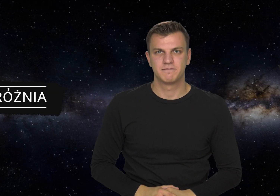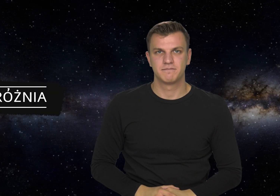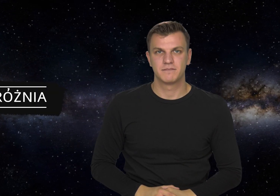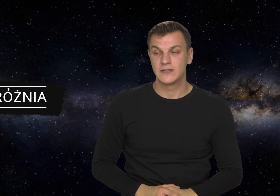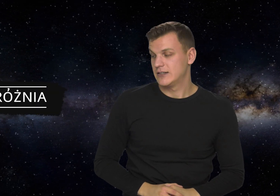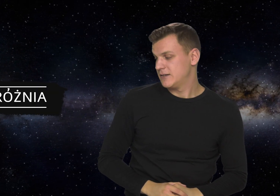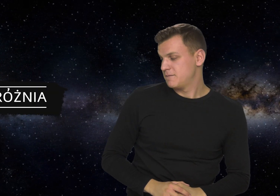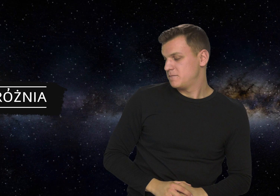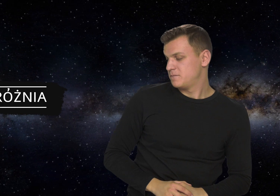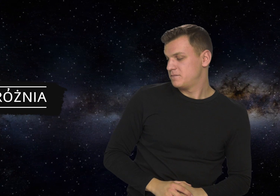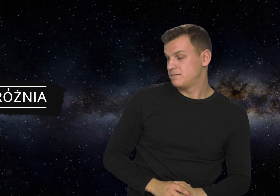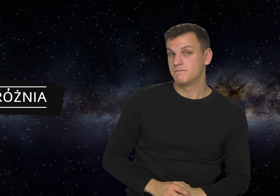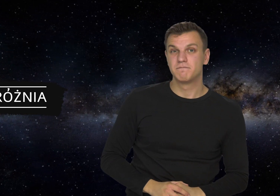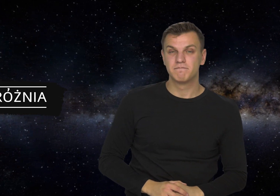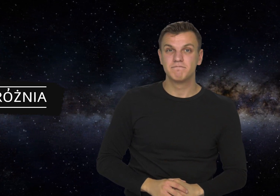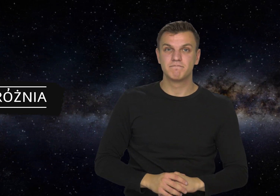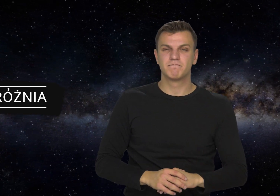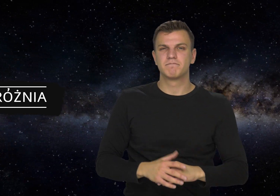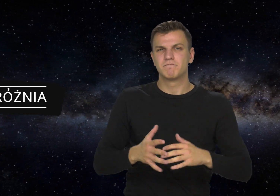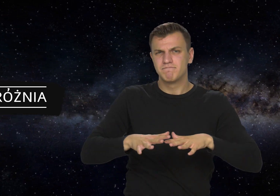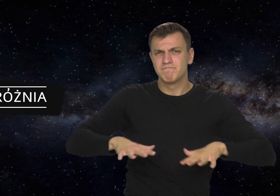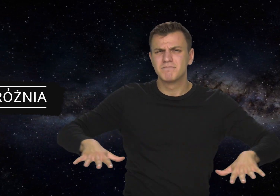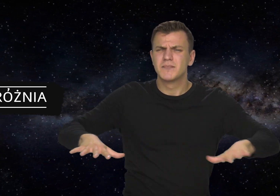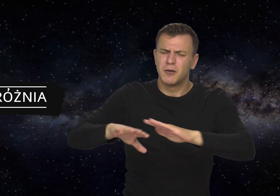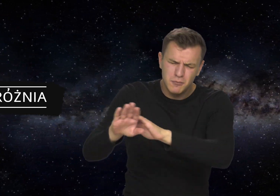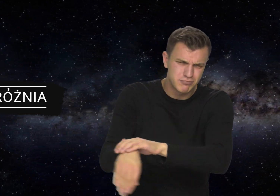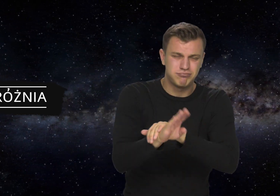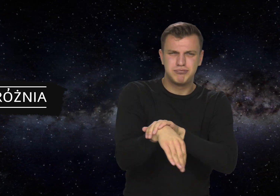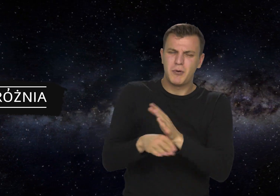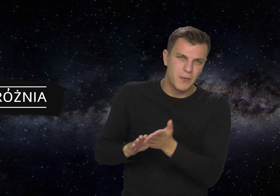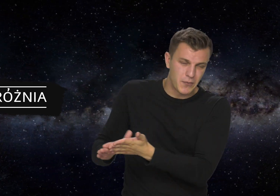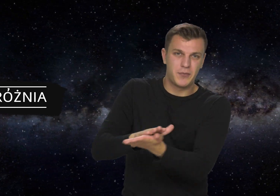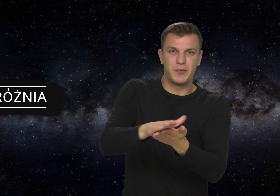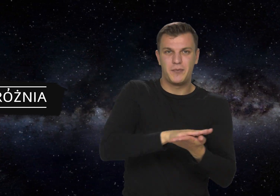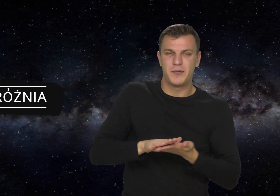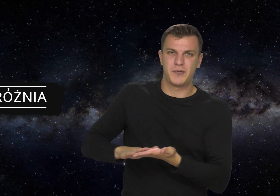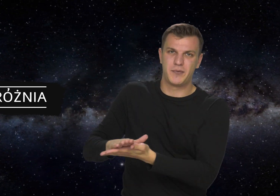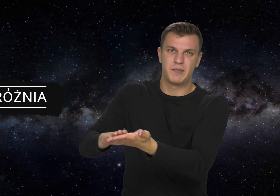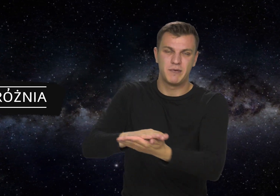VACUUM. SPACE EMPTY, NOTHING.